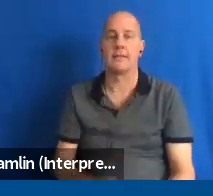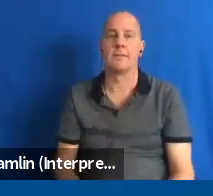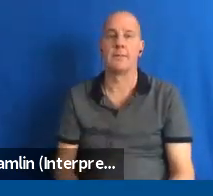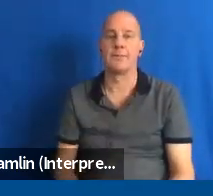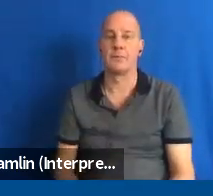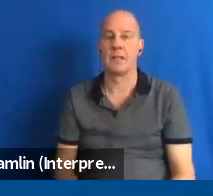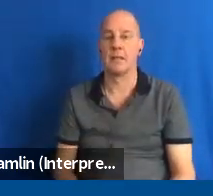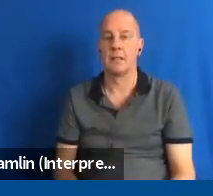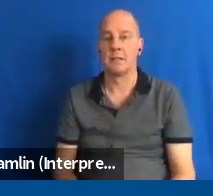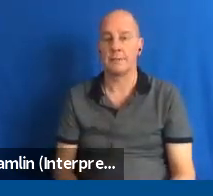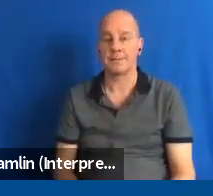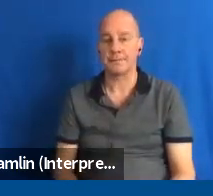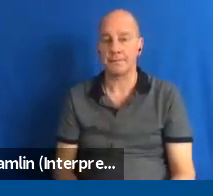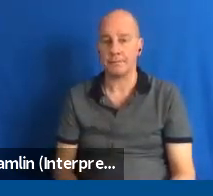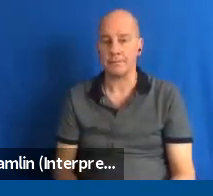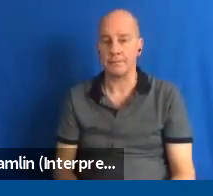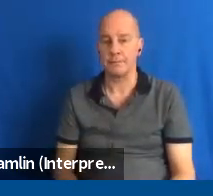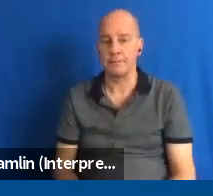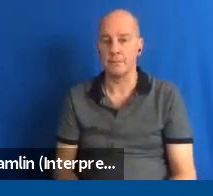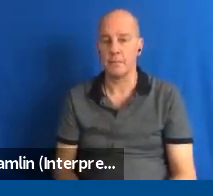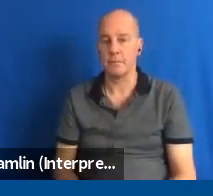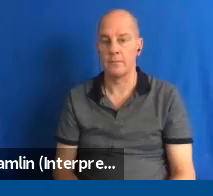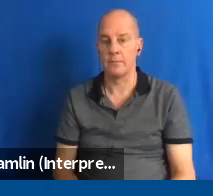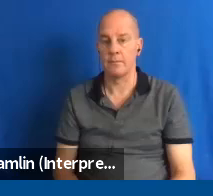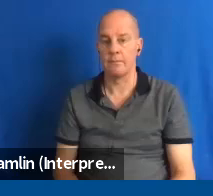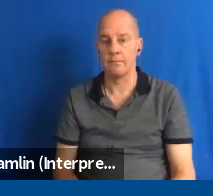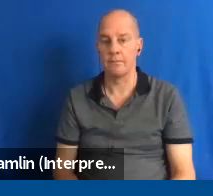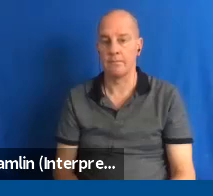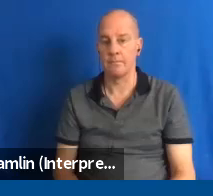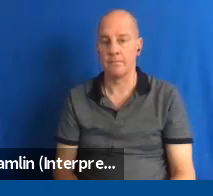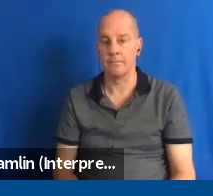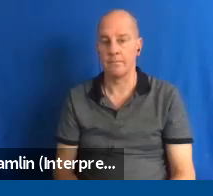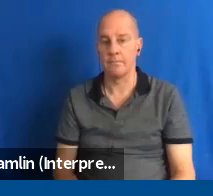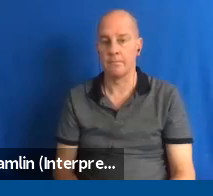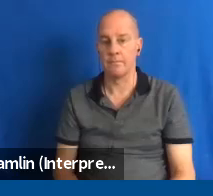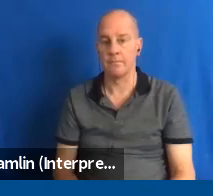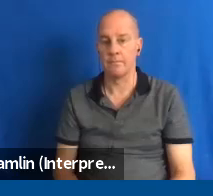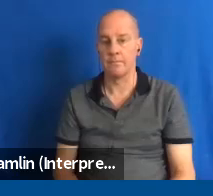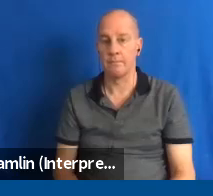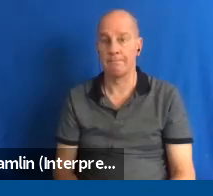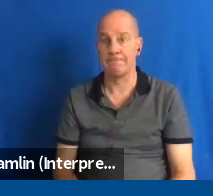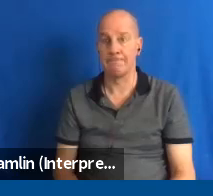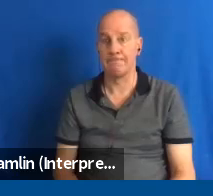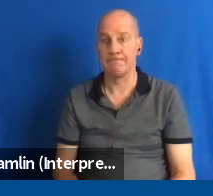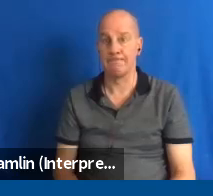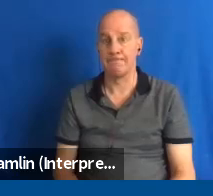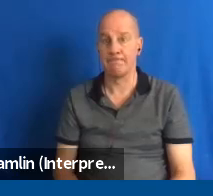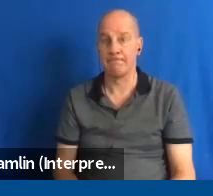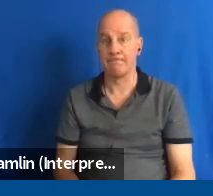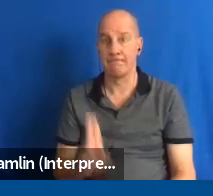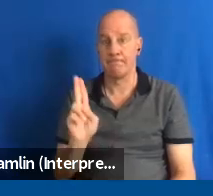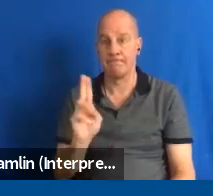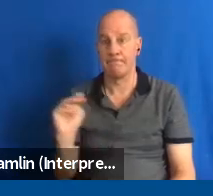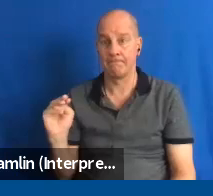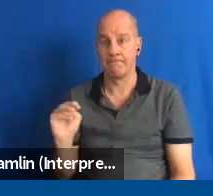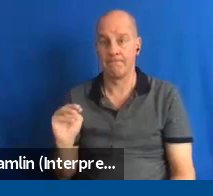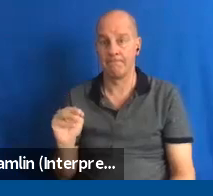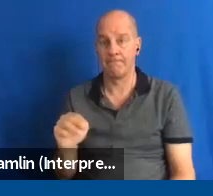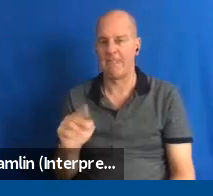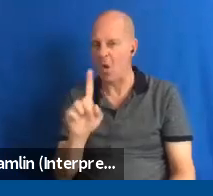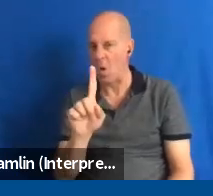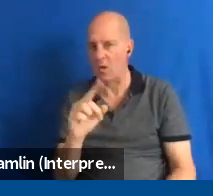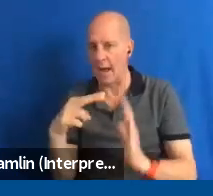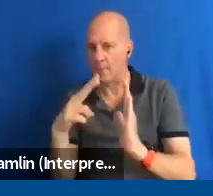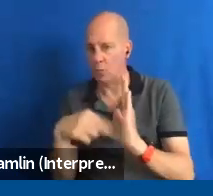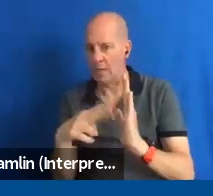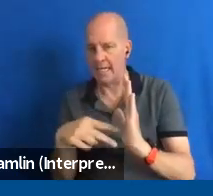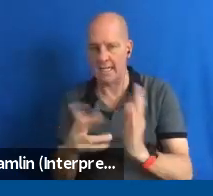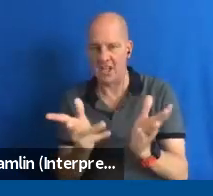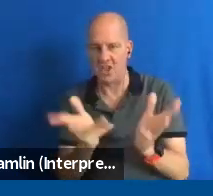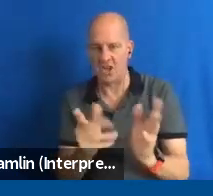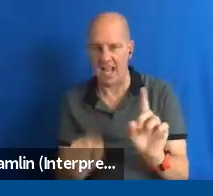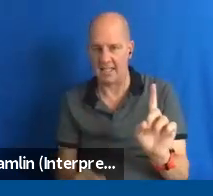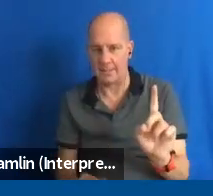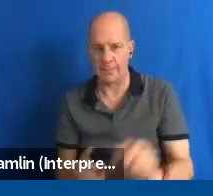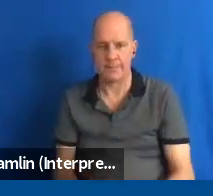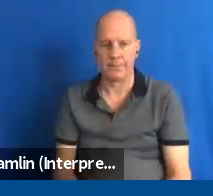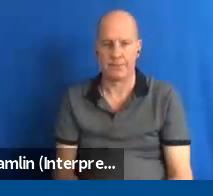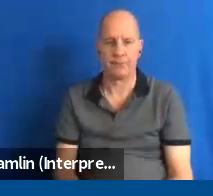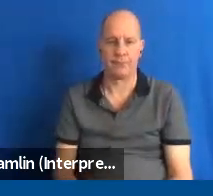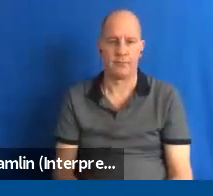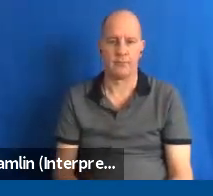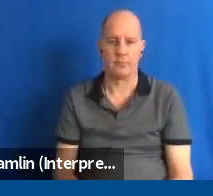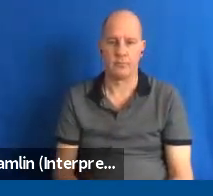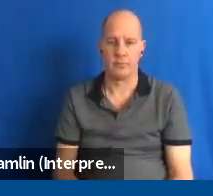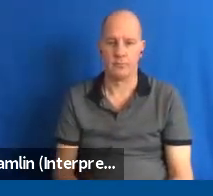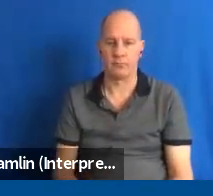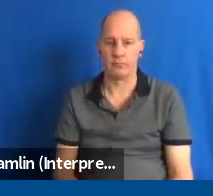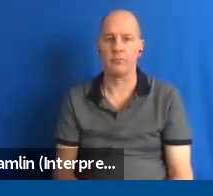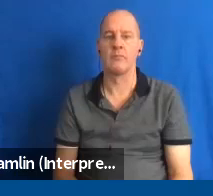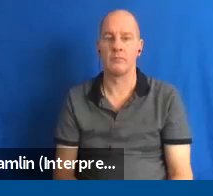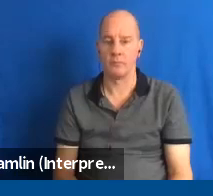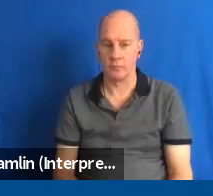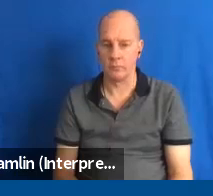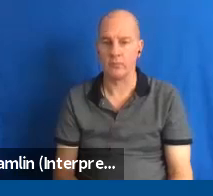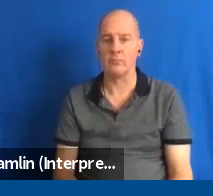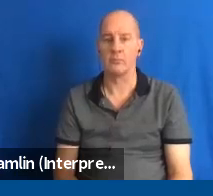So... okay, I'm reading this chat box. So let me